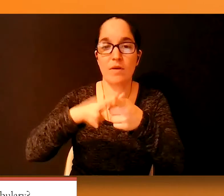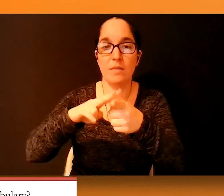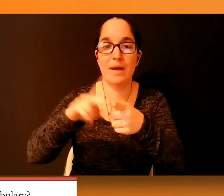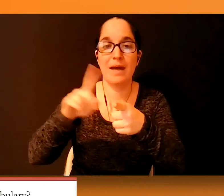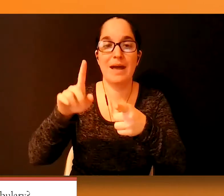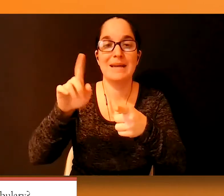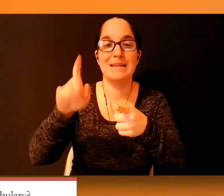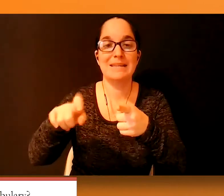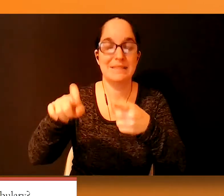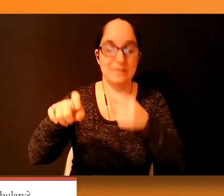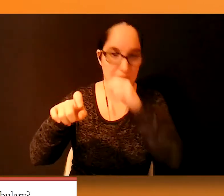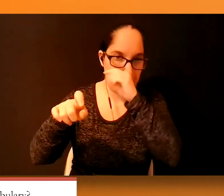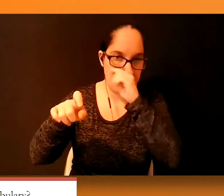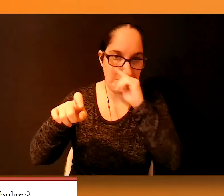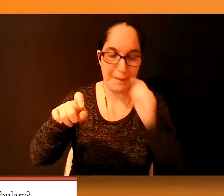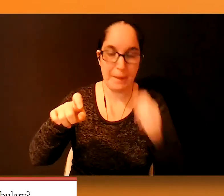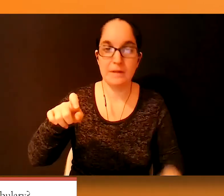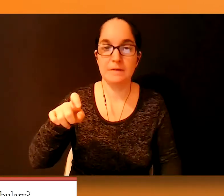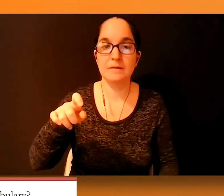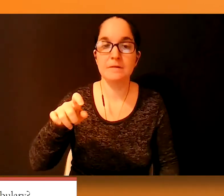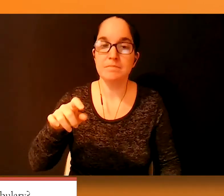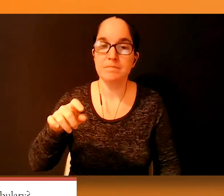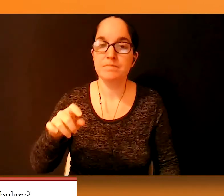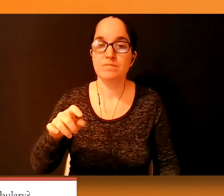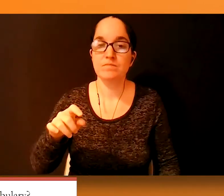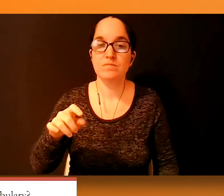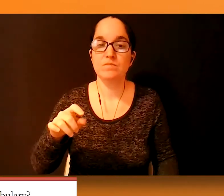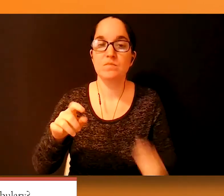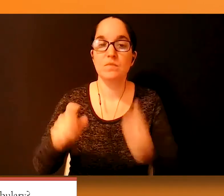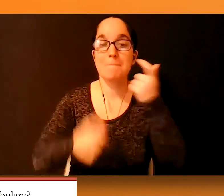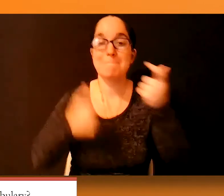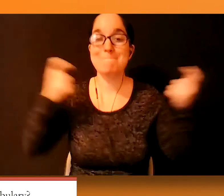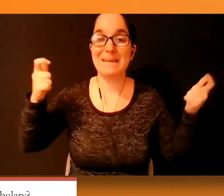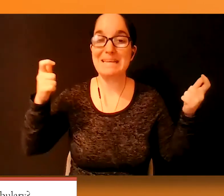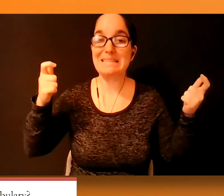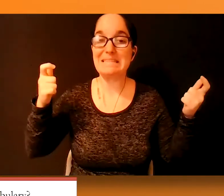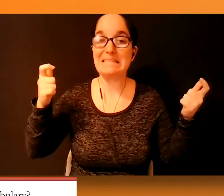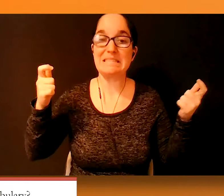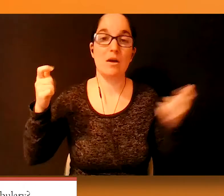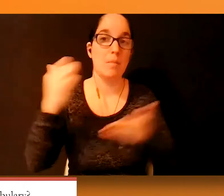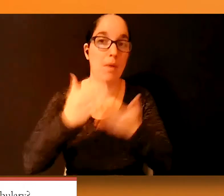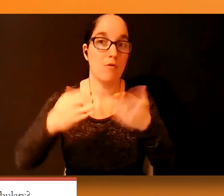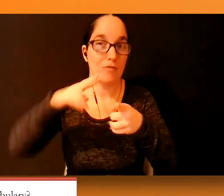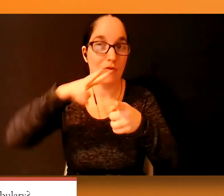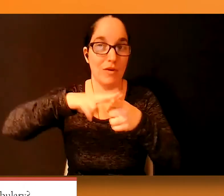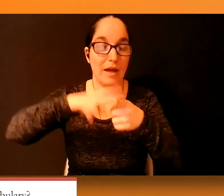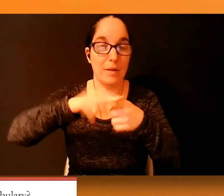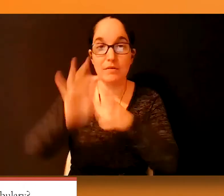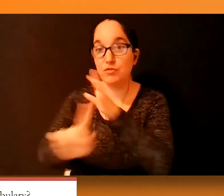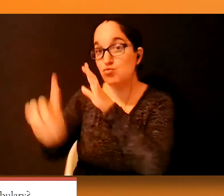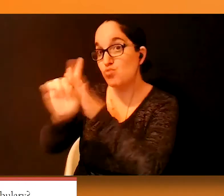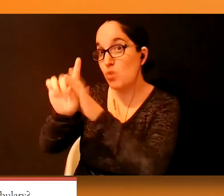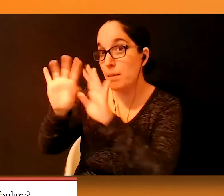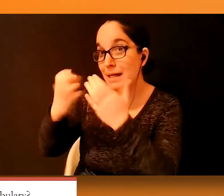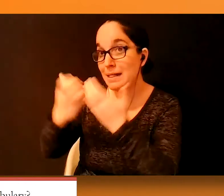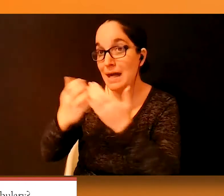It has to become a part of their own language so that we see it show up in the classroom or in their writing.